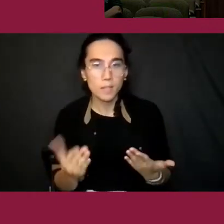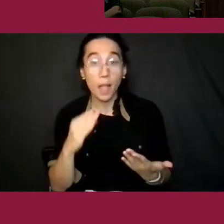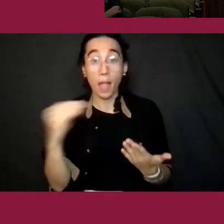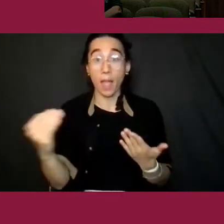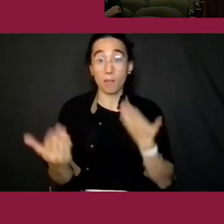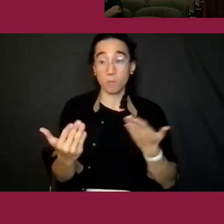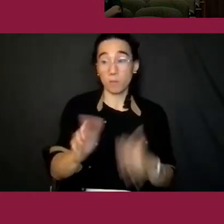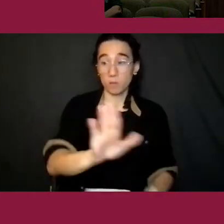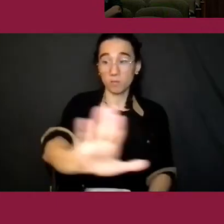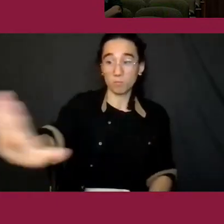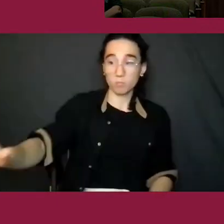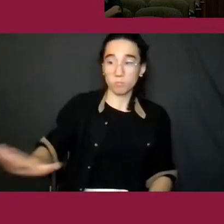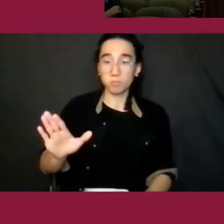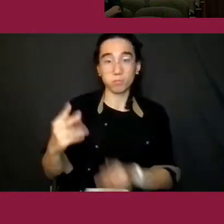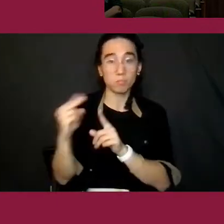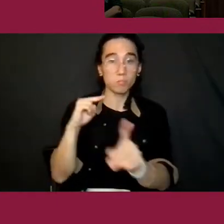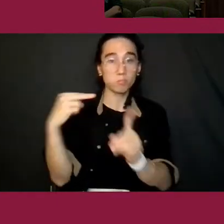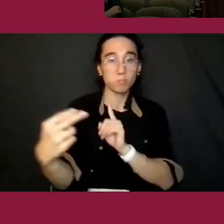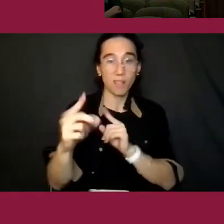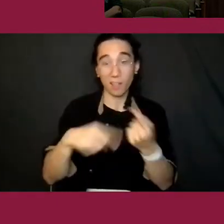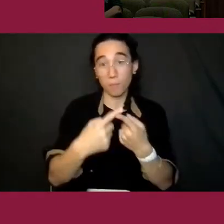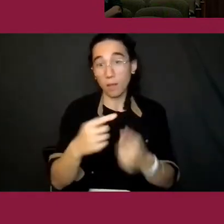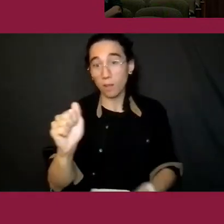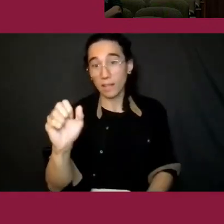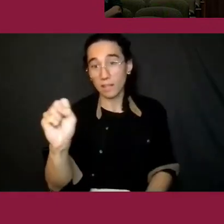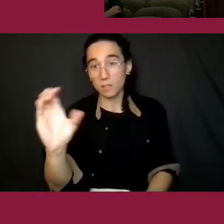to kind of give us more insight and a little more guidance on